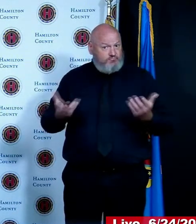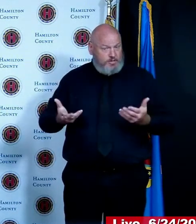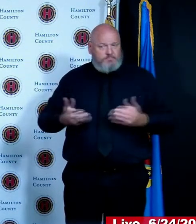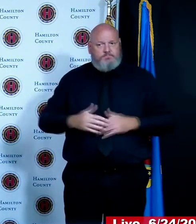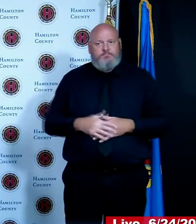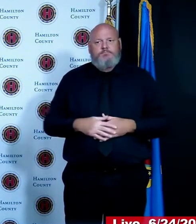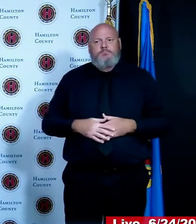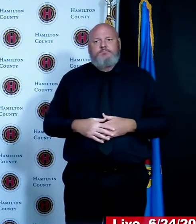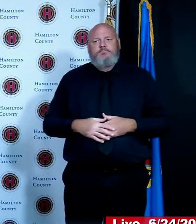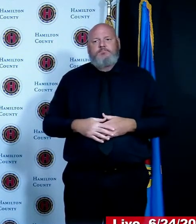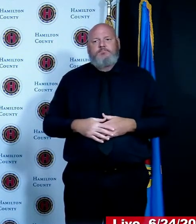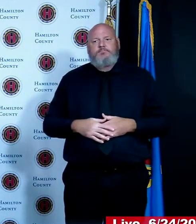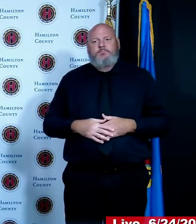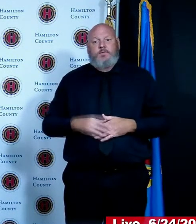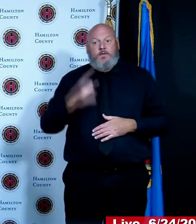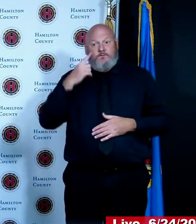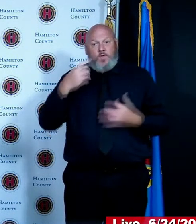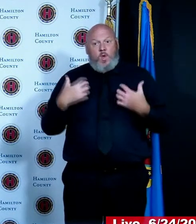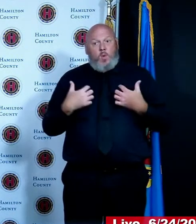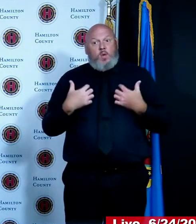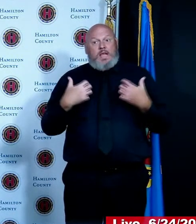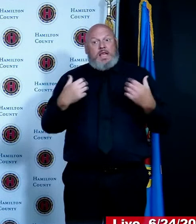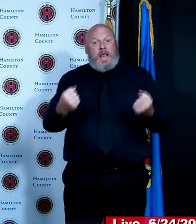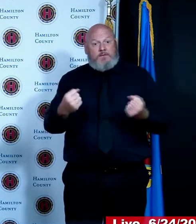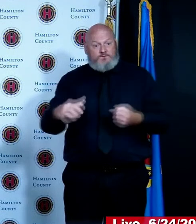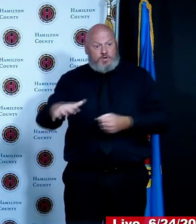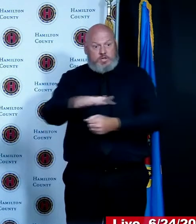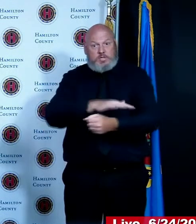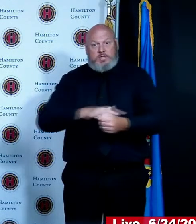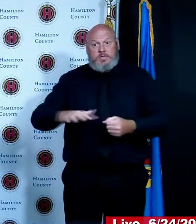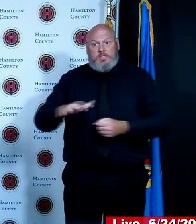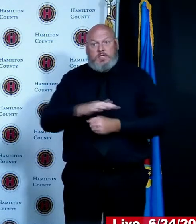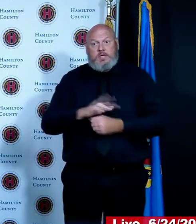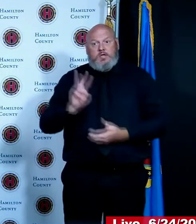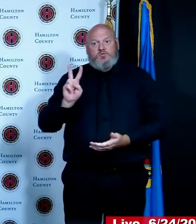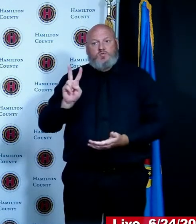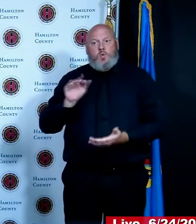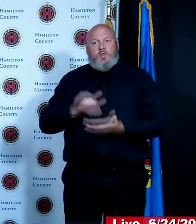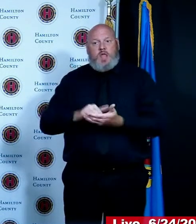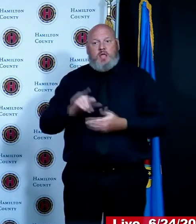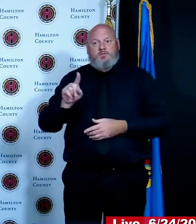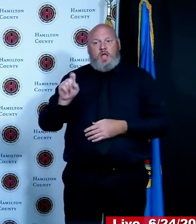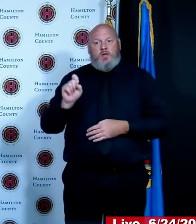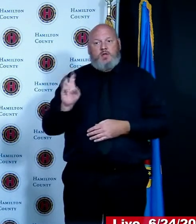so within our jurisdiction we've had 2167 cases outside of the city of